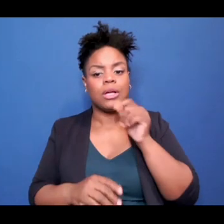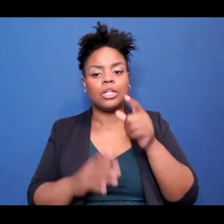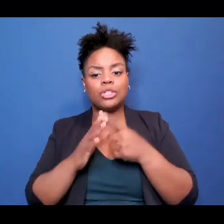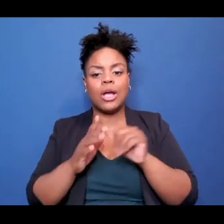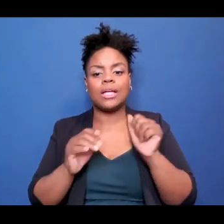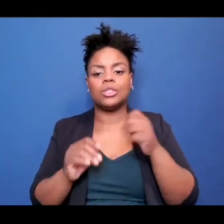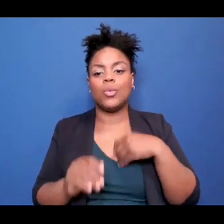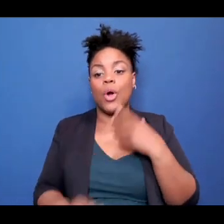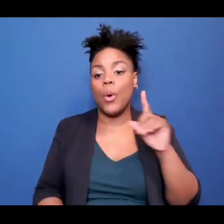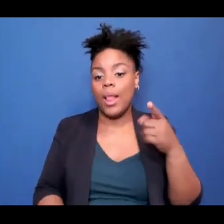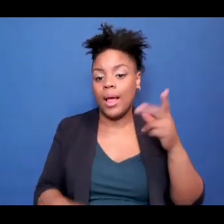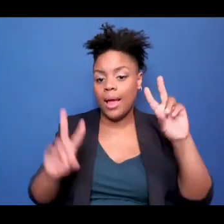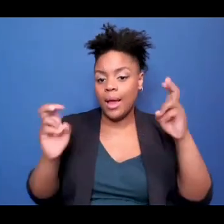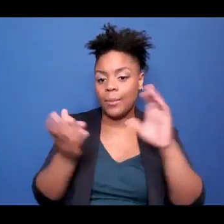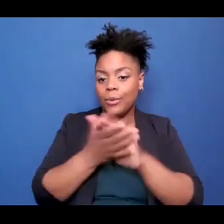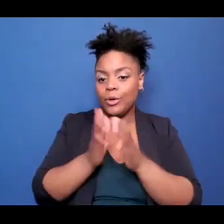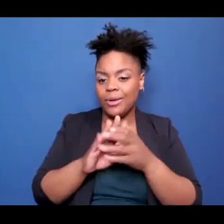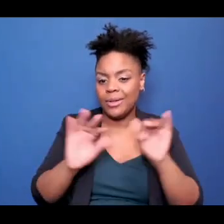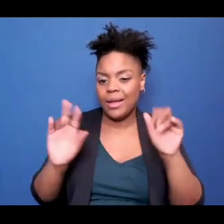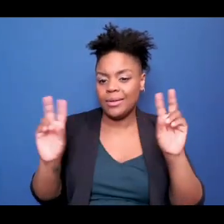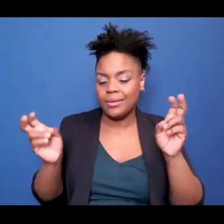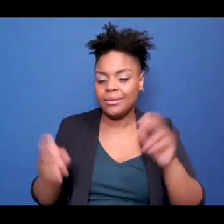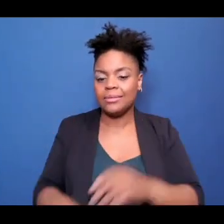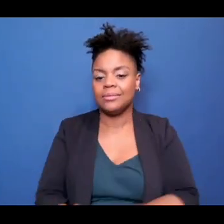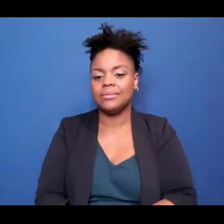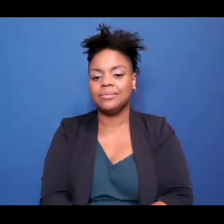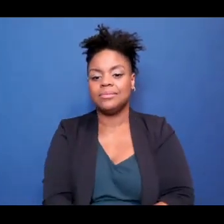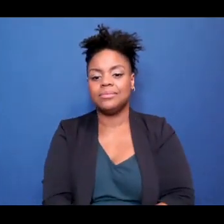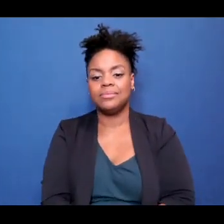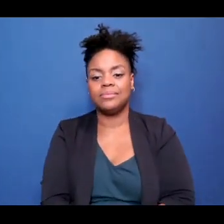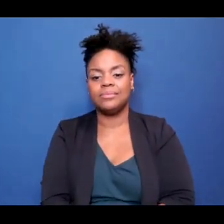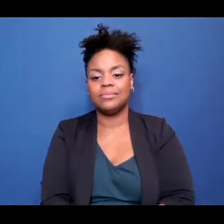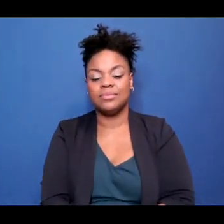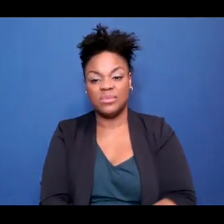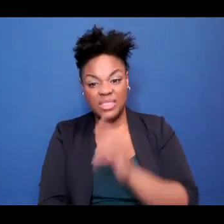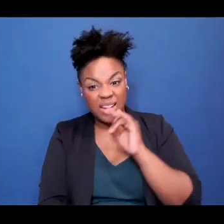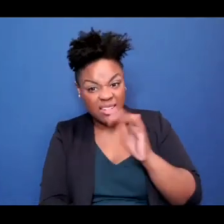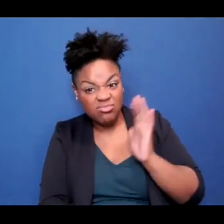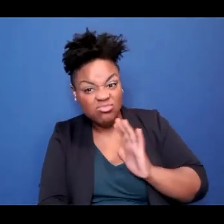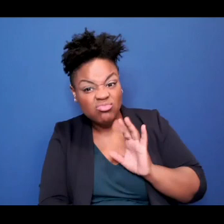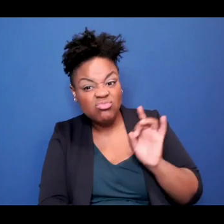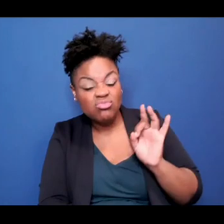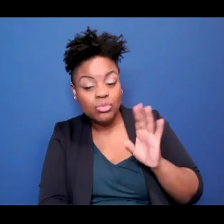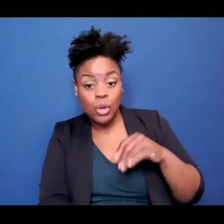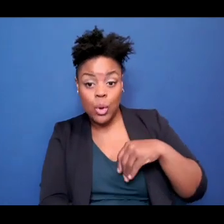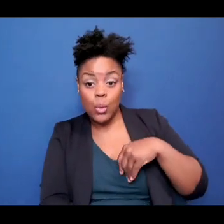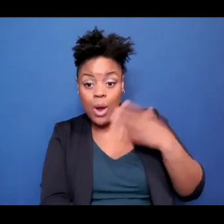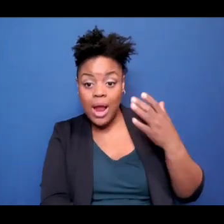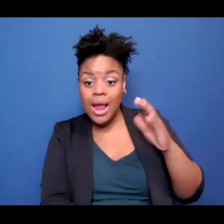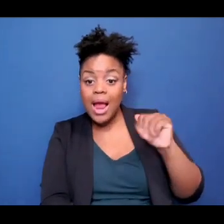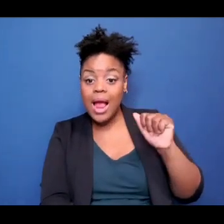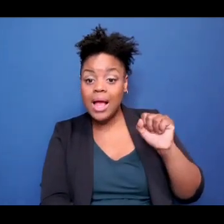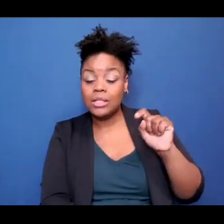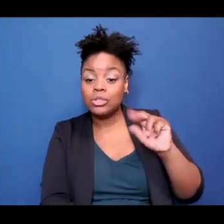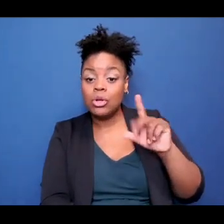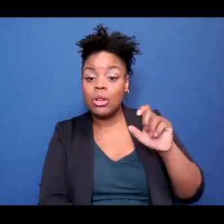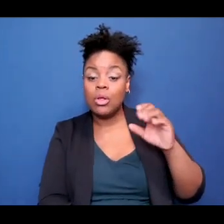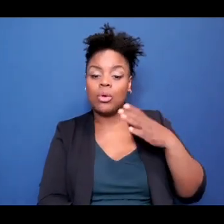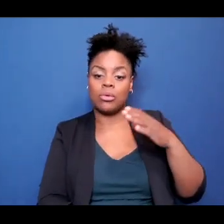OFFICE AS WHITES EAT BURGERS. WHITE CASTLE LITERALLY ELM 3W0ED